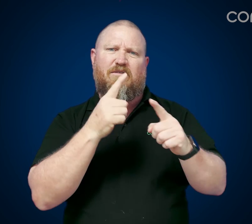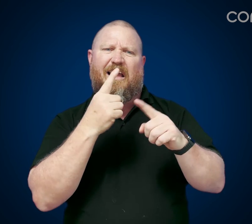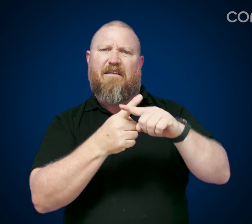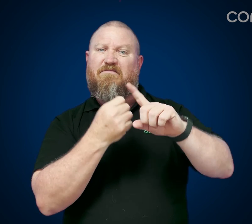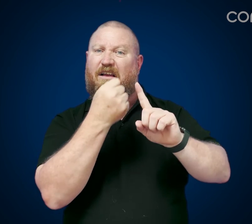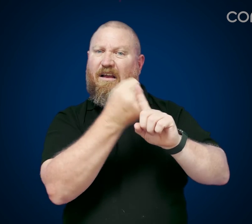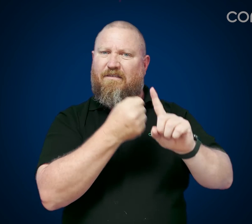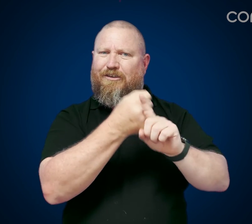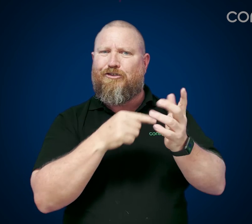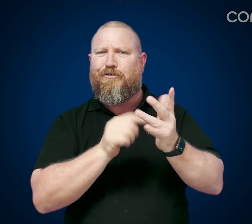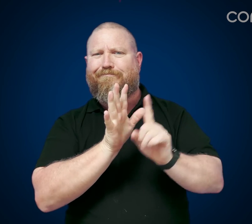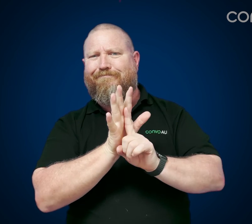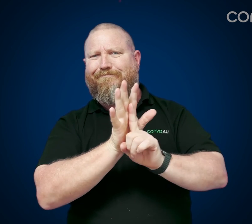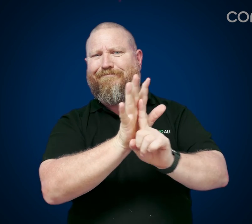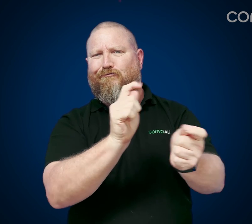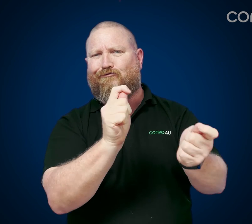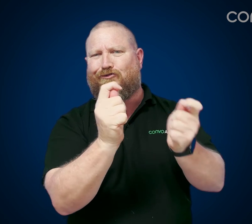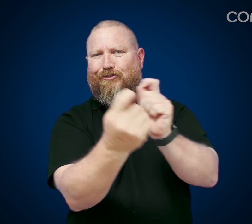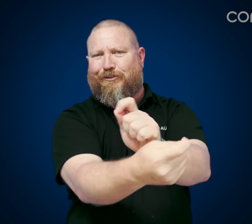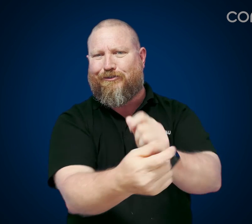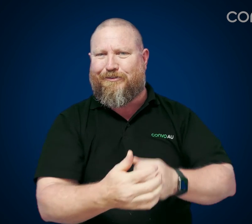and advocates and to drive more change in the future.